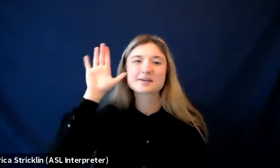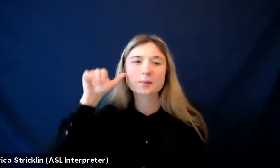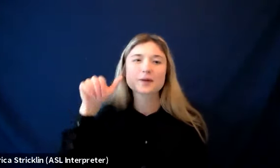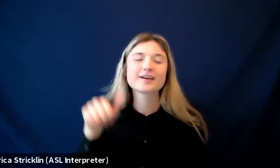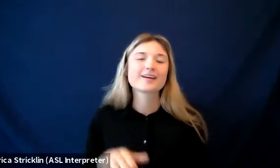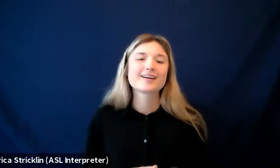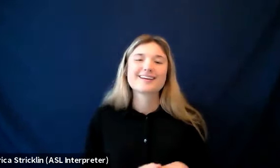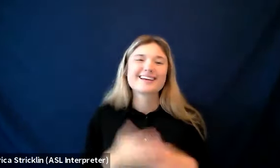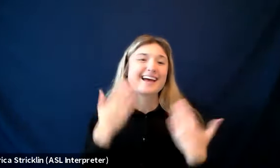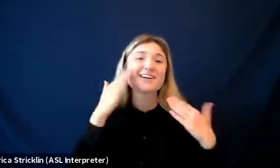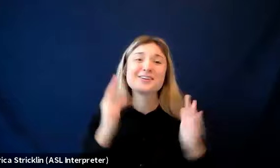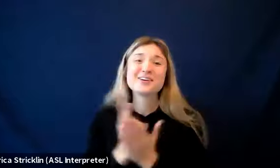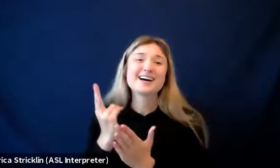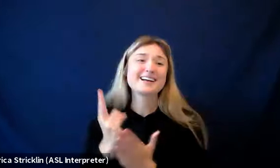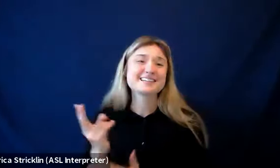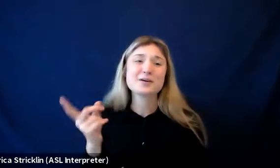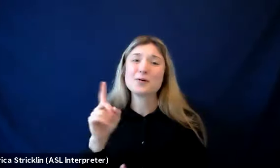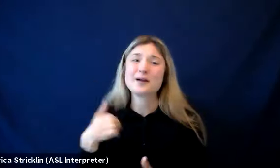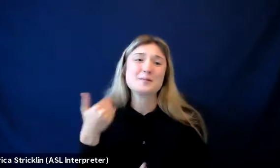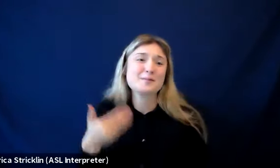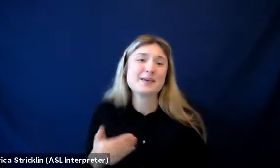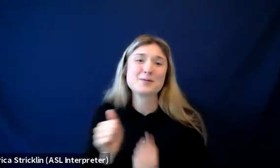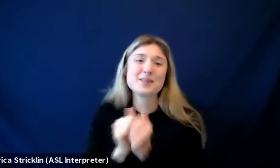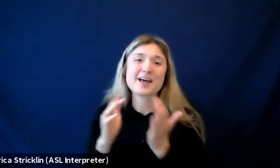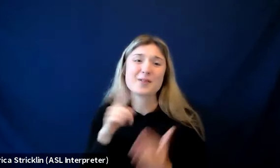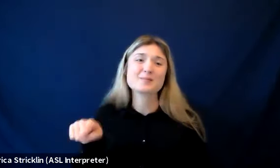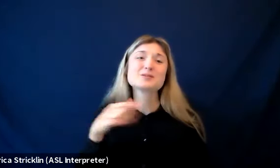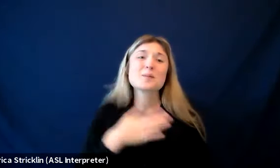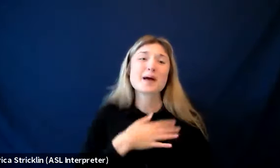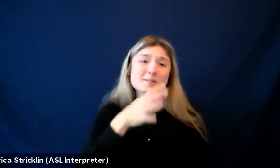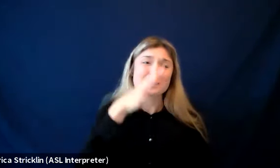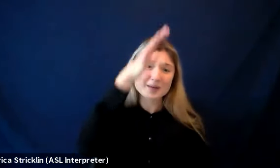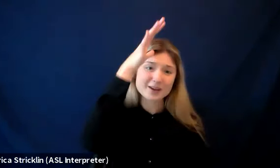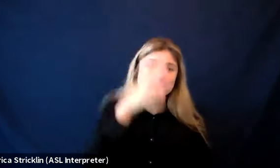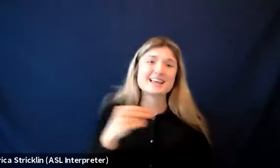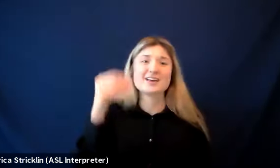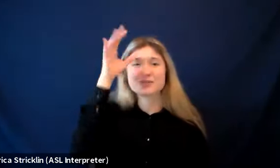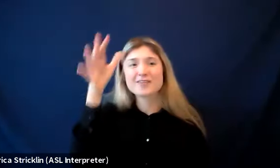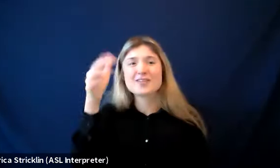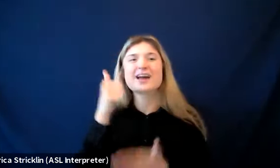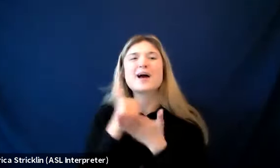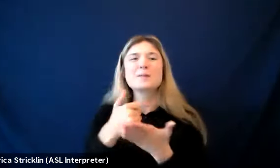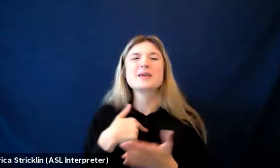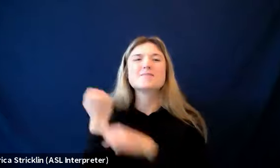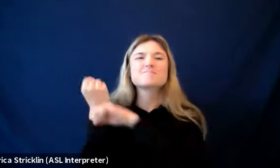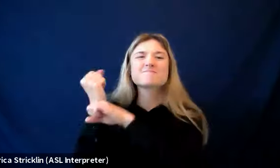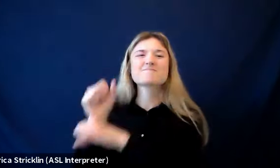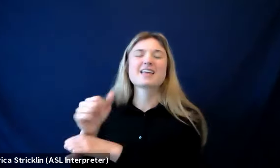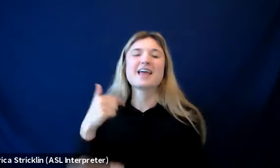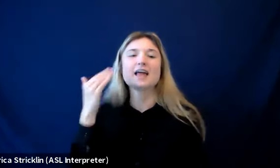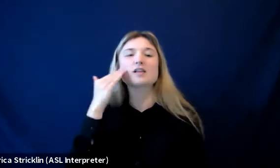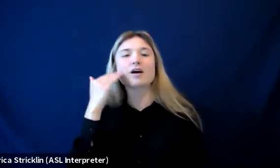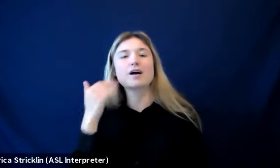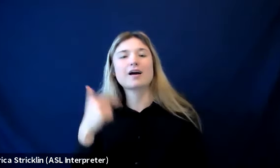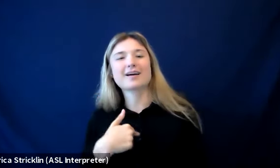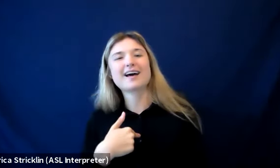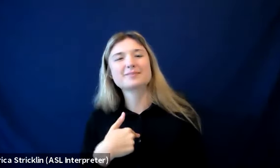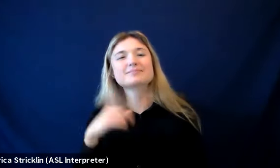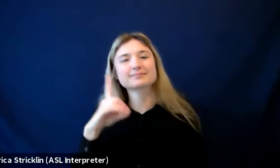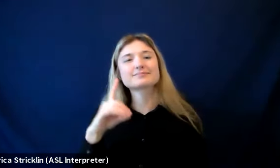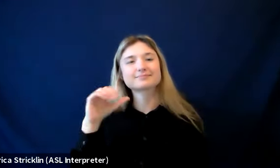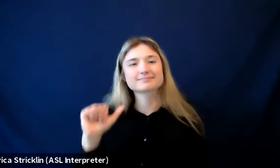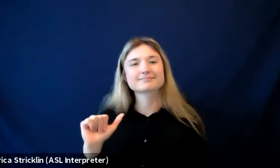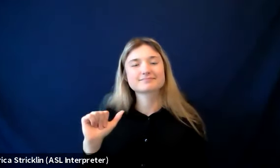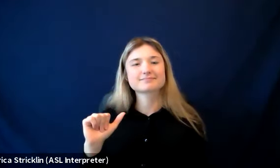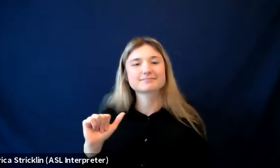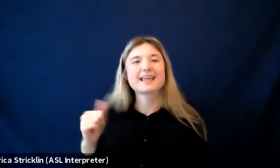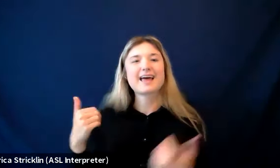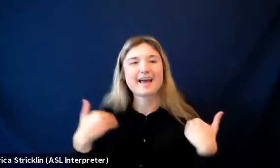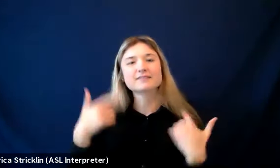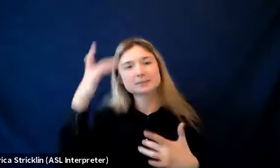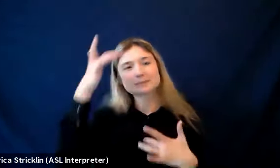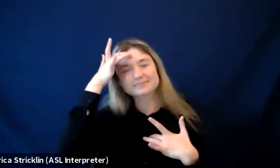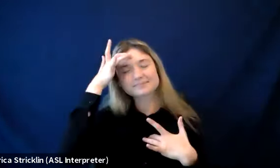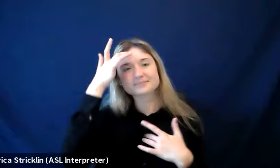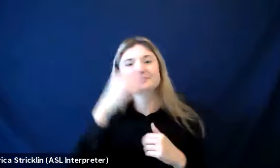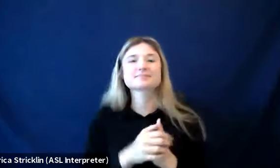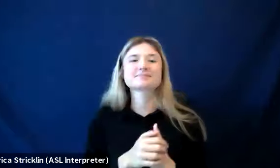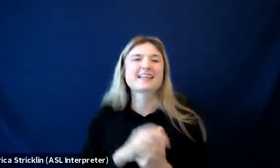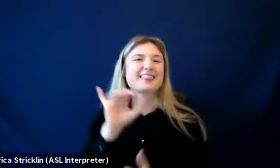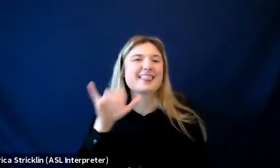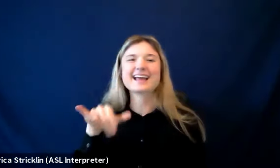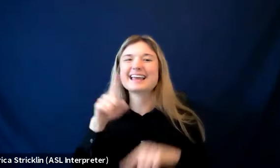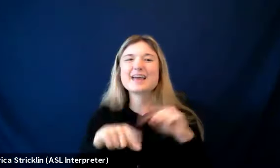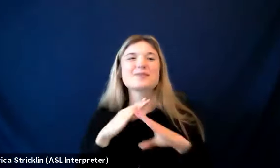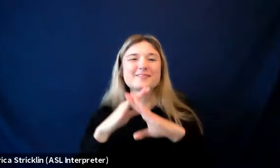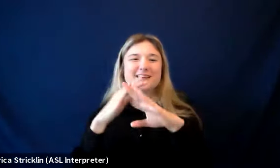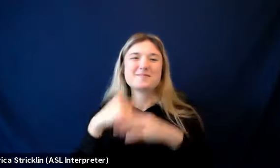I don't know honestly so my parents and my grandfather really helped me to overcome and to let them know that even though I'm, I am disabled and I have this disease, that, that shouldn't keep me from conquering my dream.